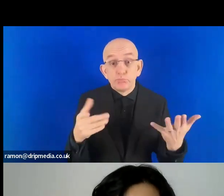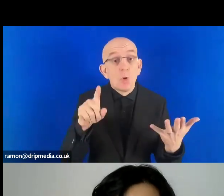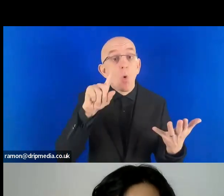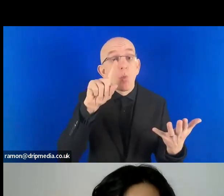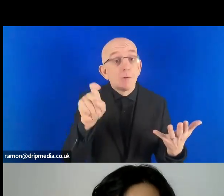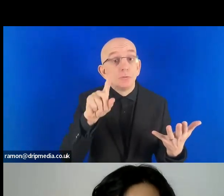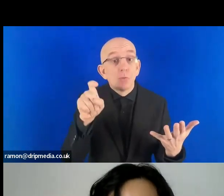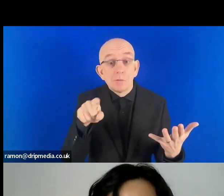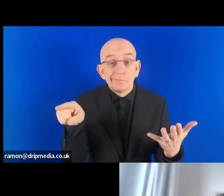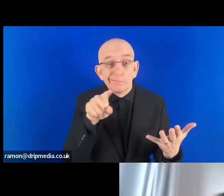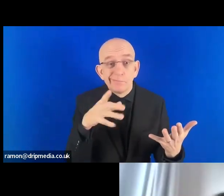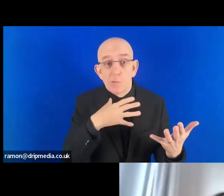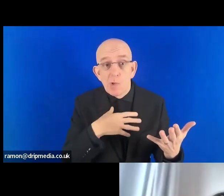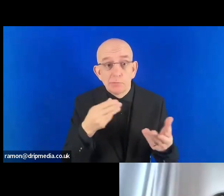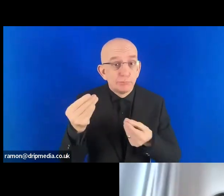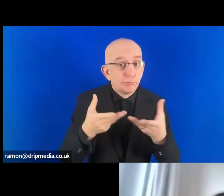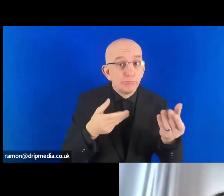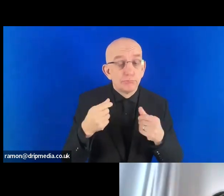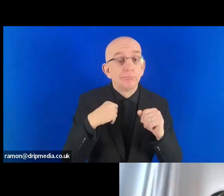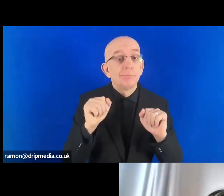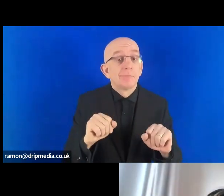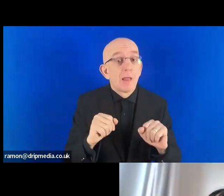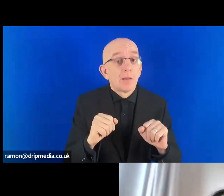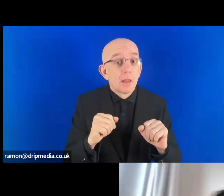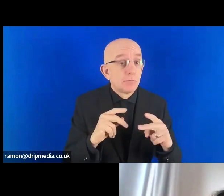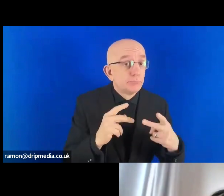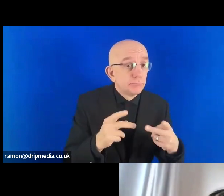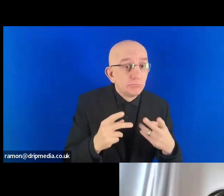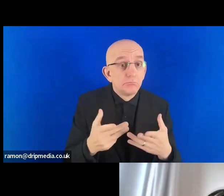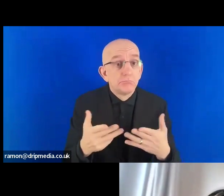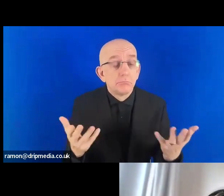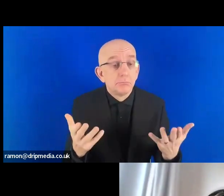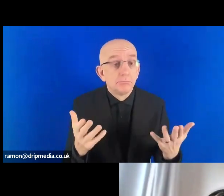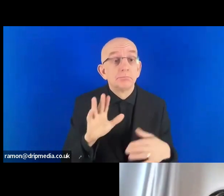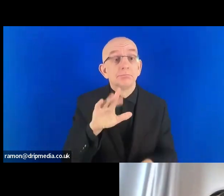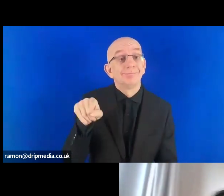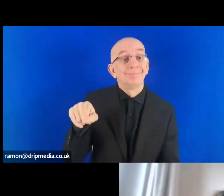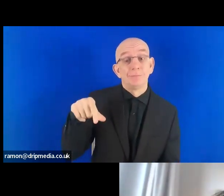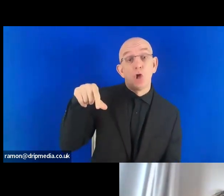I think the Q&A is, I think we have Janine with us. Okay. Good. Thank you.